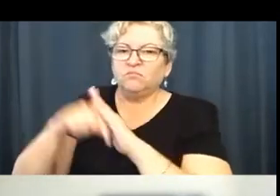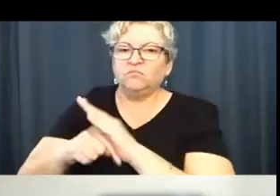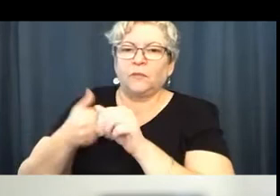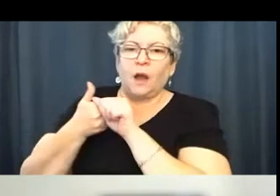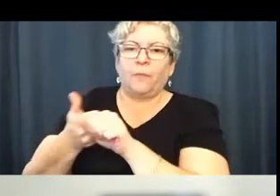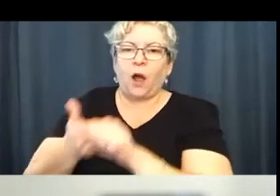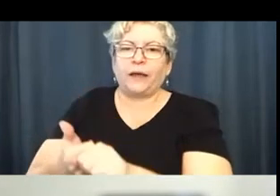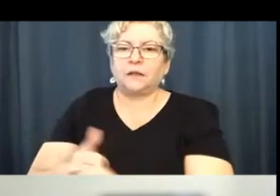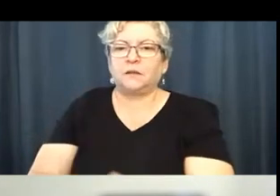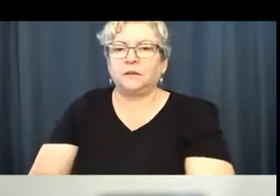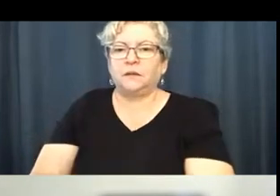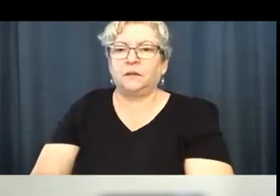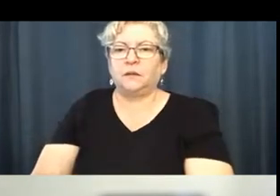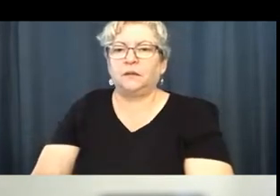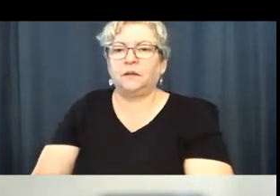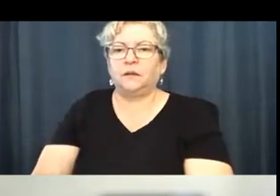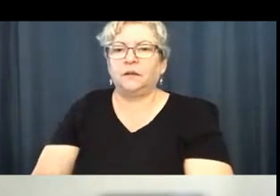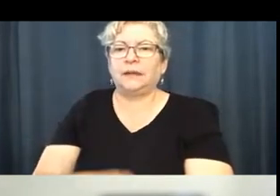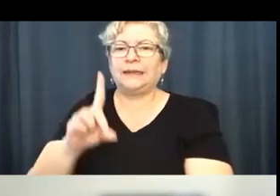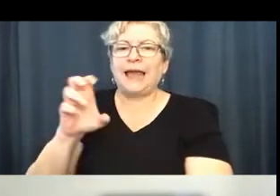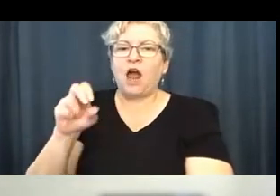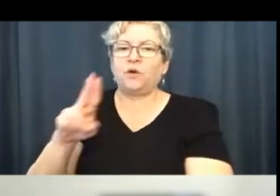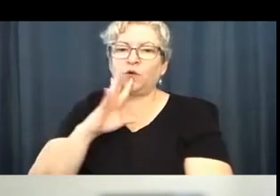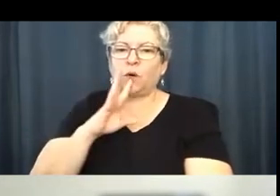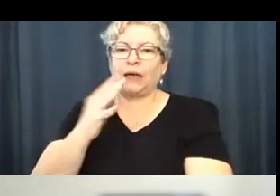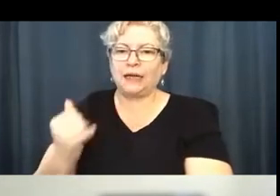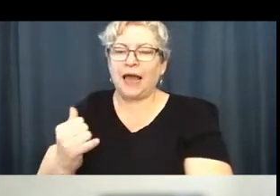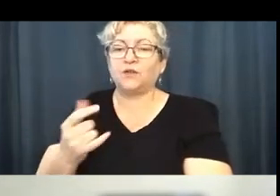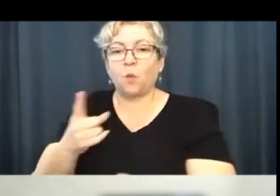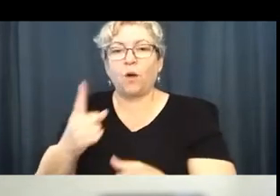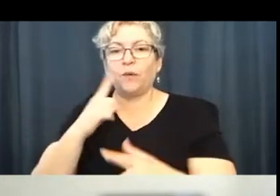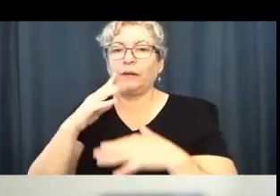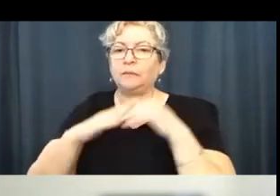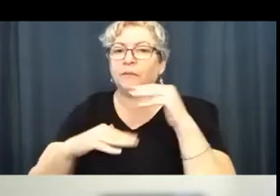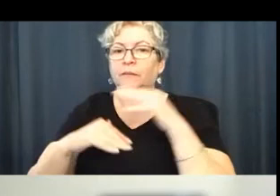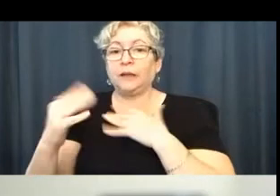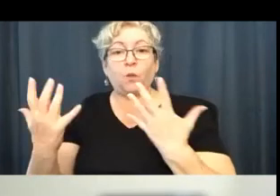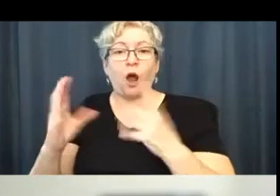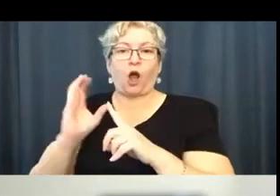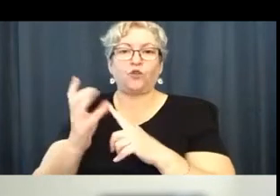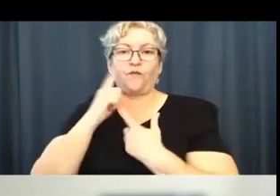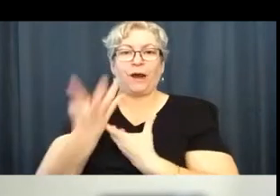Good point, yeah. And as we're doing all this, we're trying to build this culture of inclusion in your organization, right?